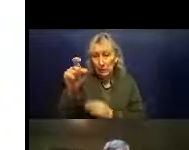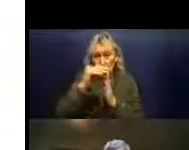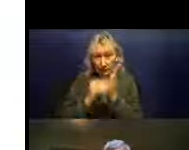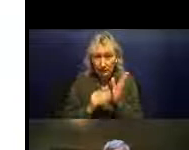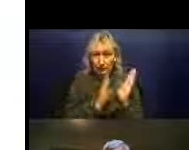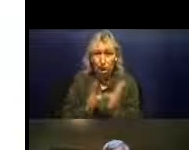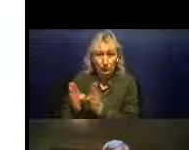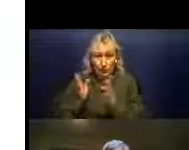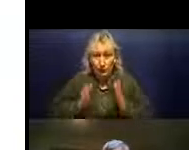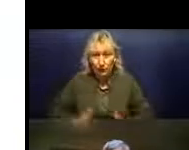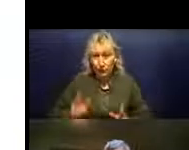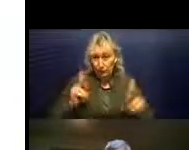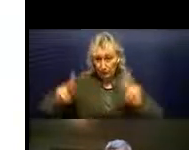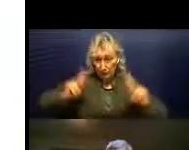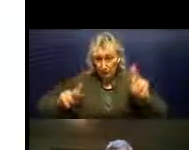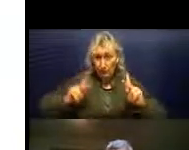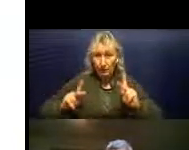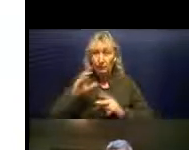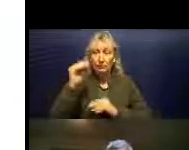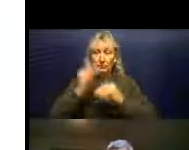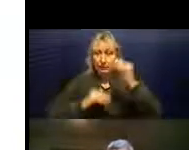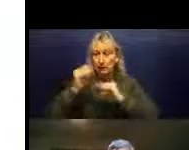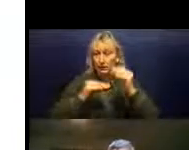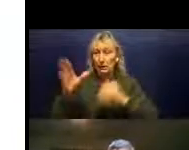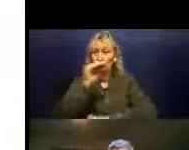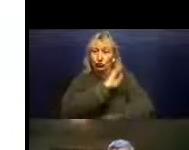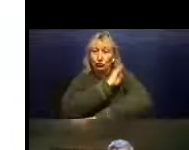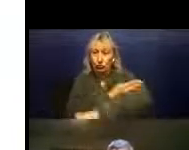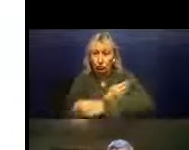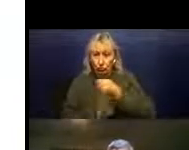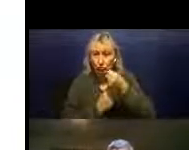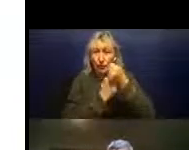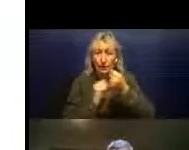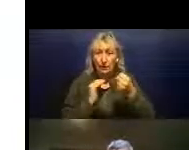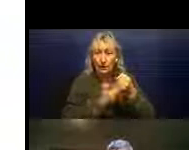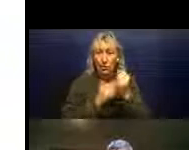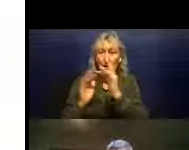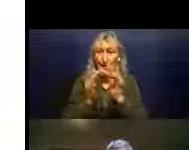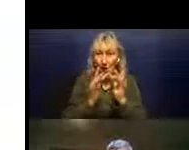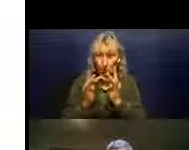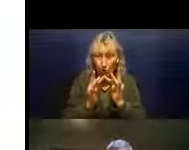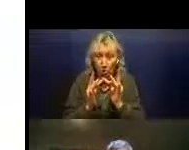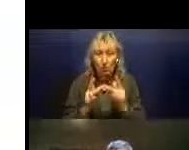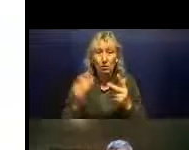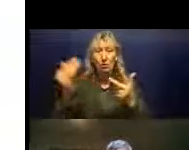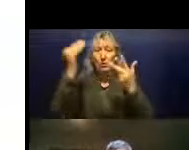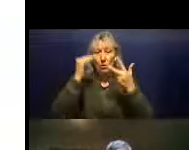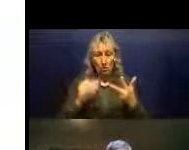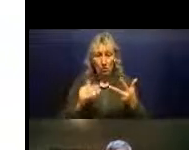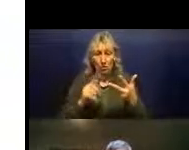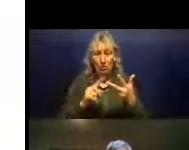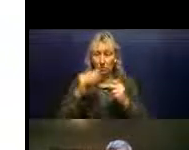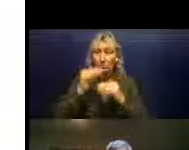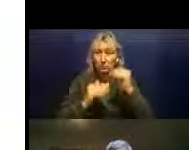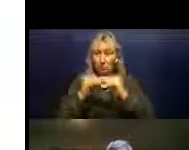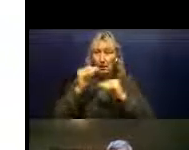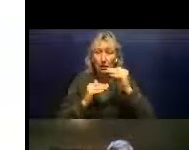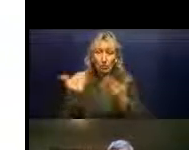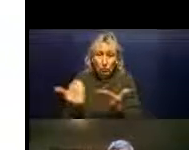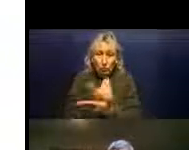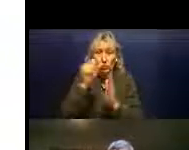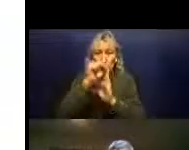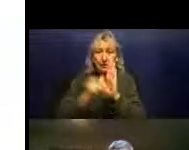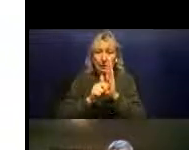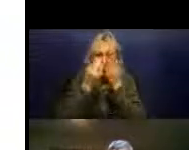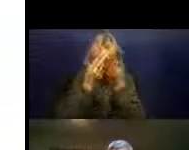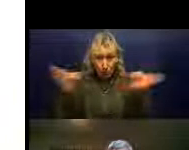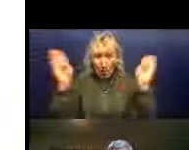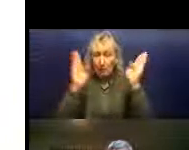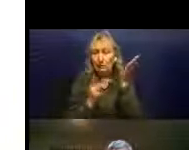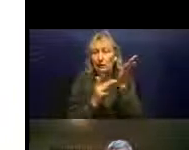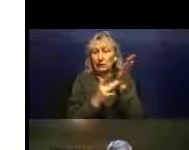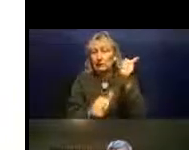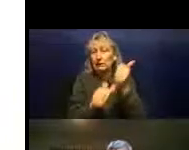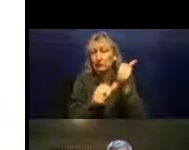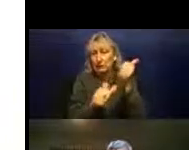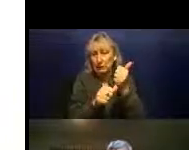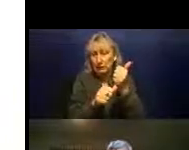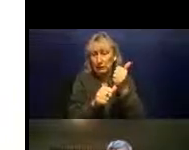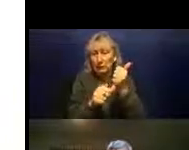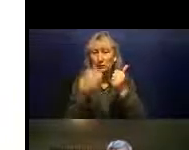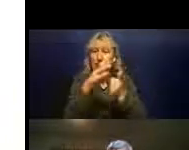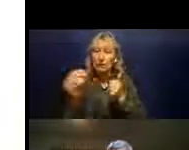Are there culturally specific or responsive organizations, or recruit and retain?